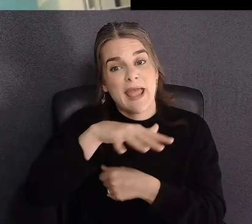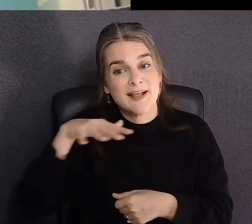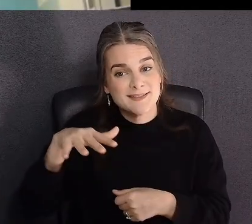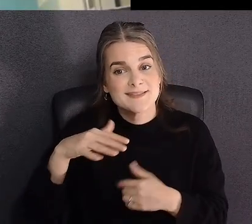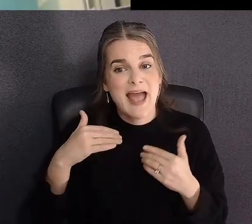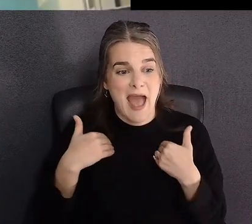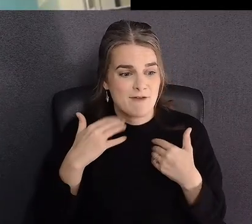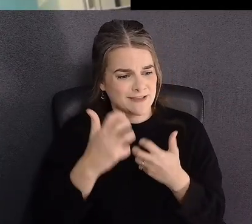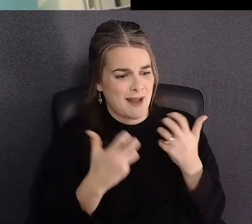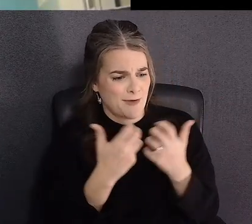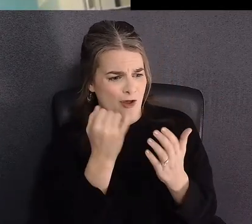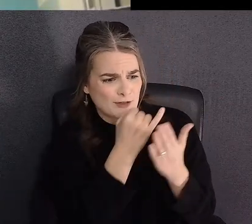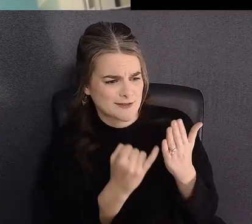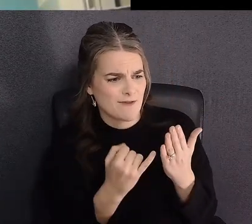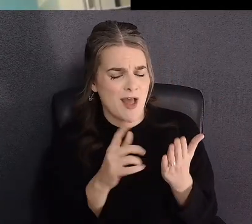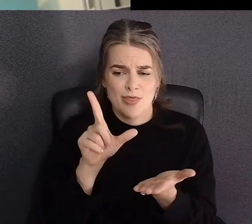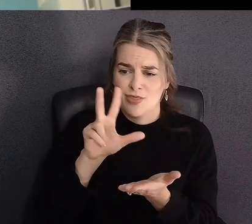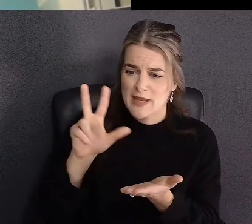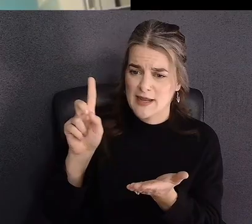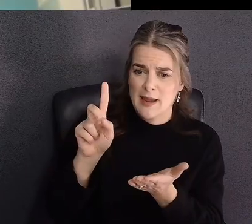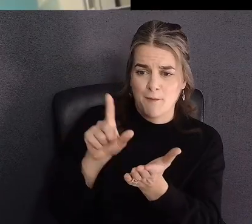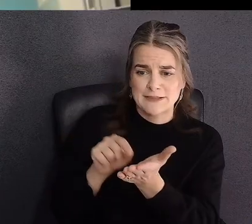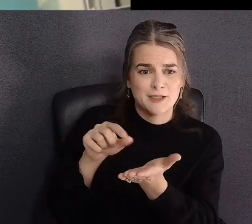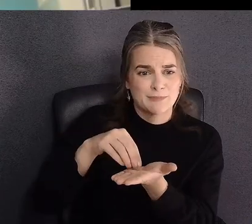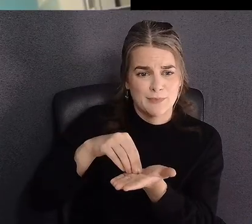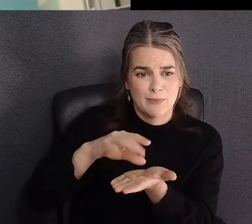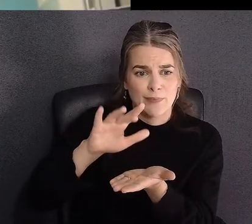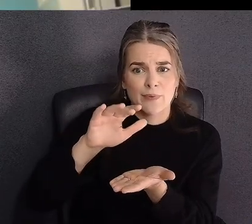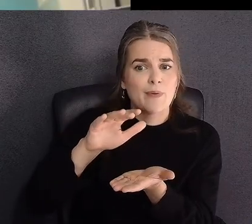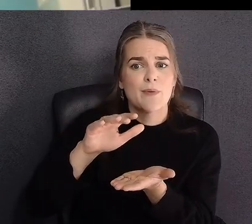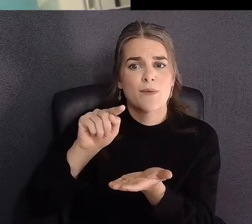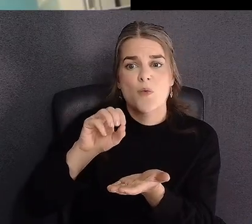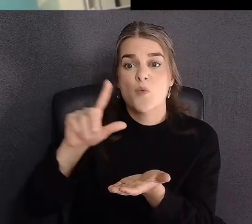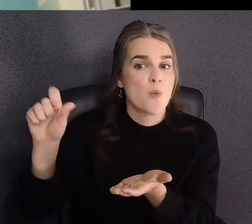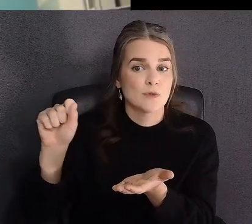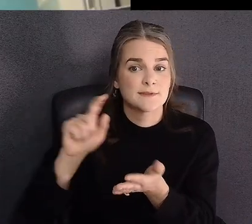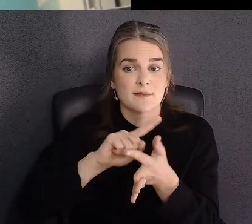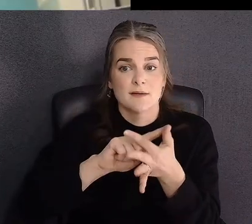and other fun 3D printed tools and things like that. So I will make sure to also send all this information out,